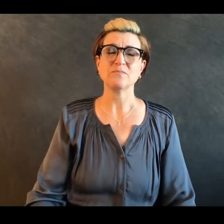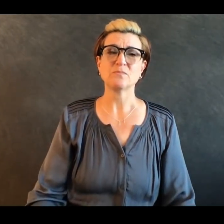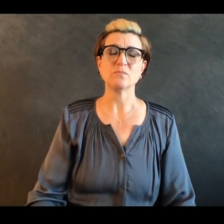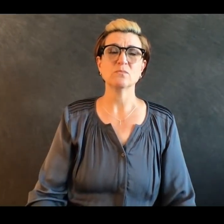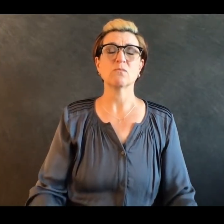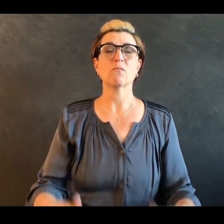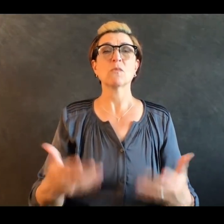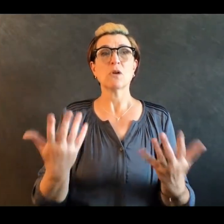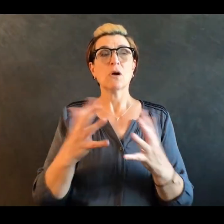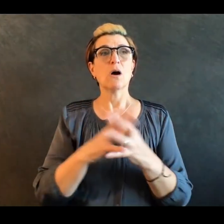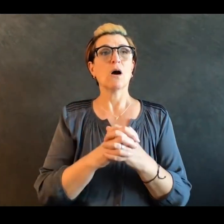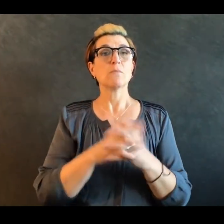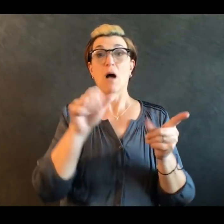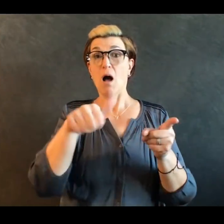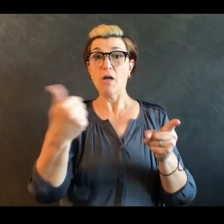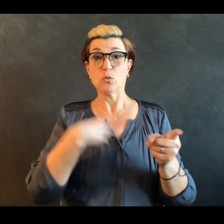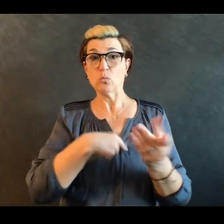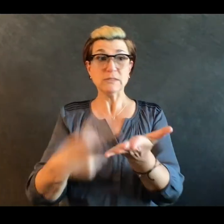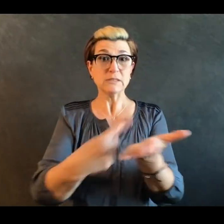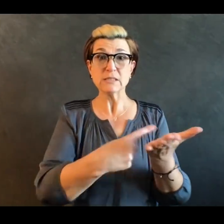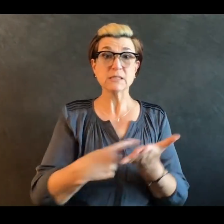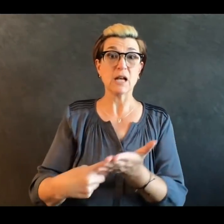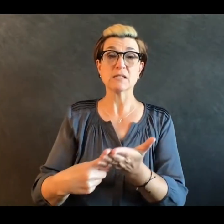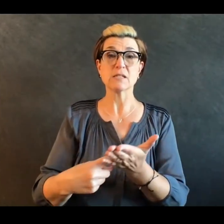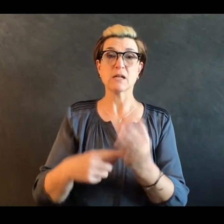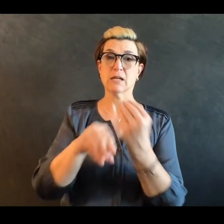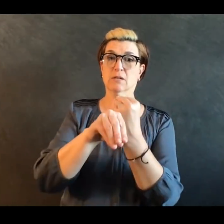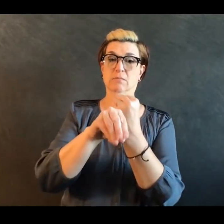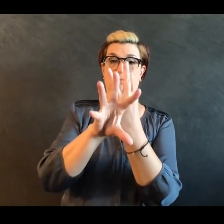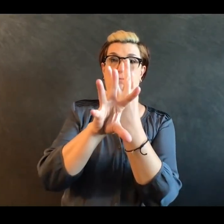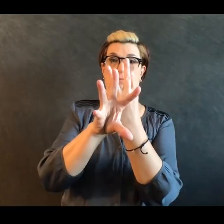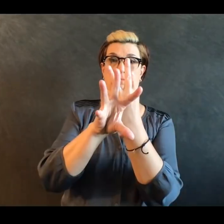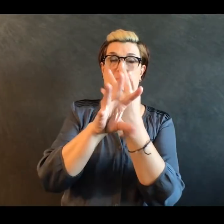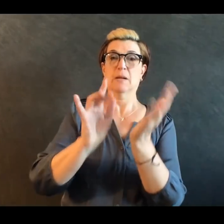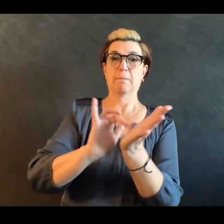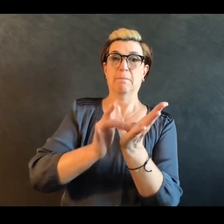telemedical it's a new thing and it's incredible what they've been able to do